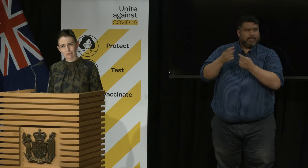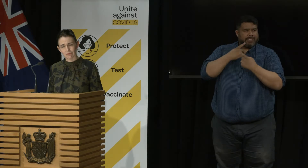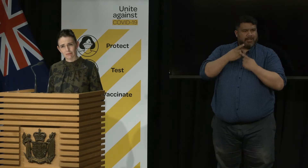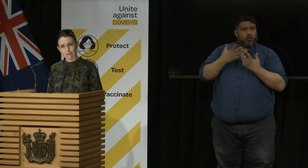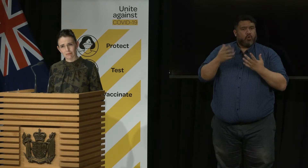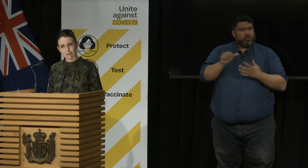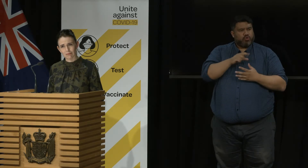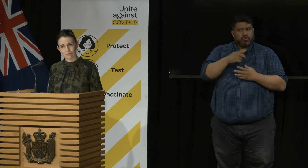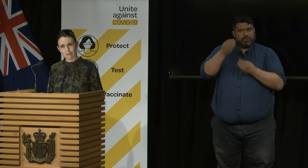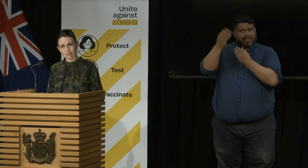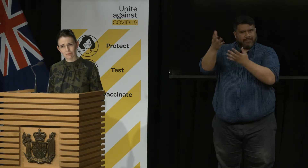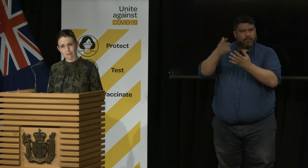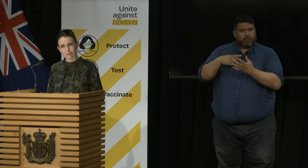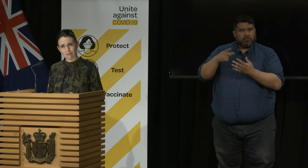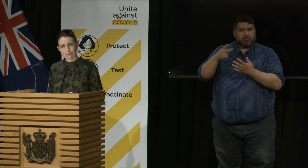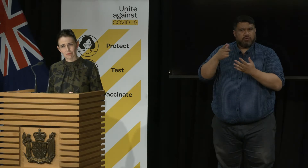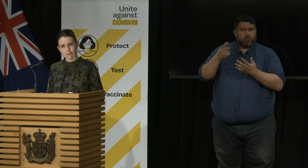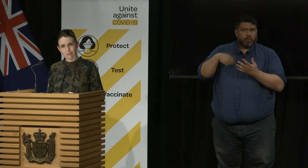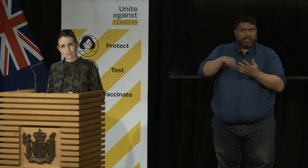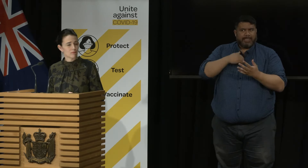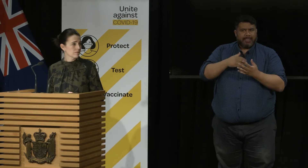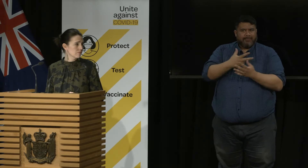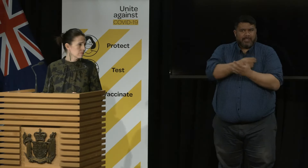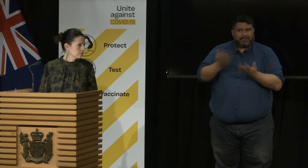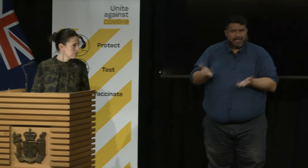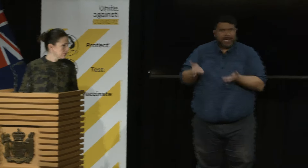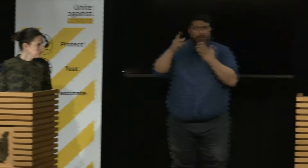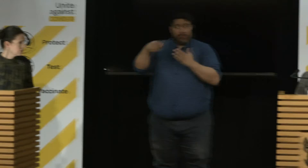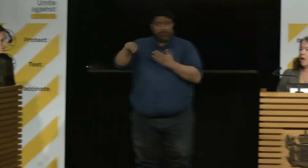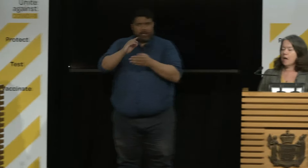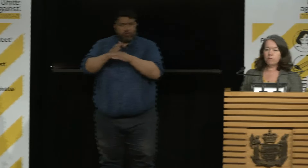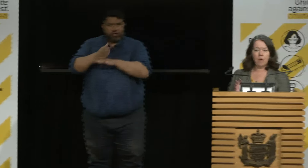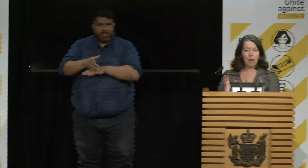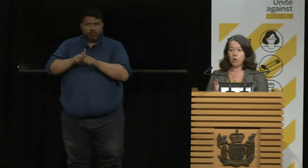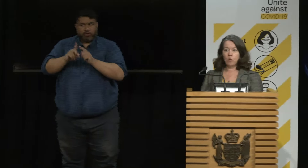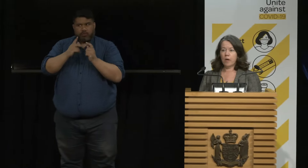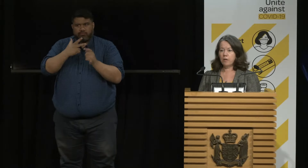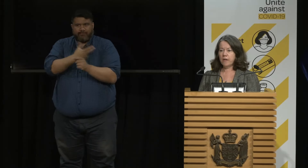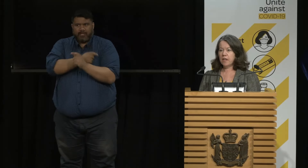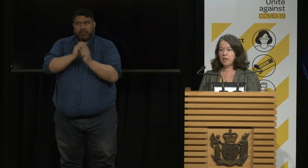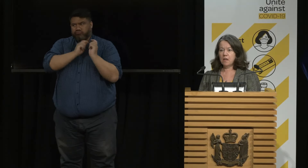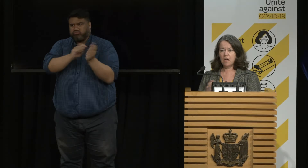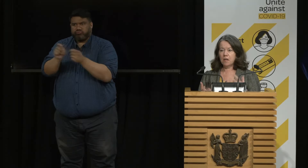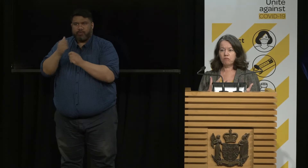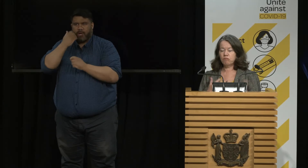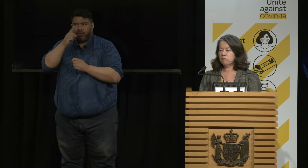about people who are not vaccinated. Is there a reluctance to handover or share that data and isn't that the kind of ring